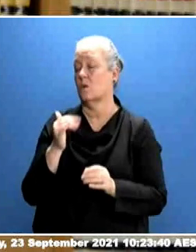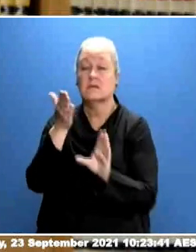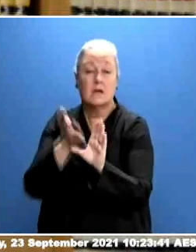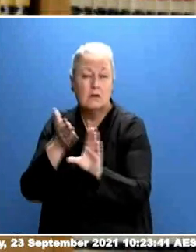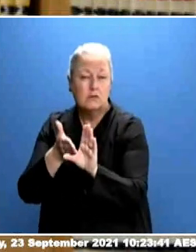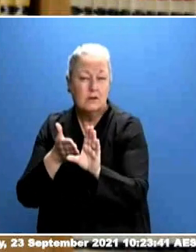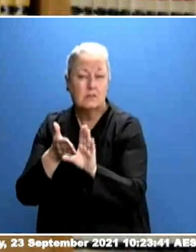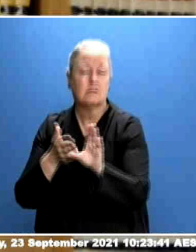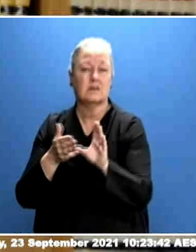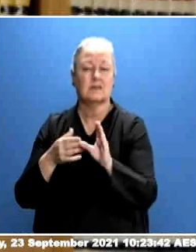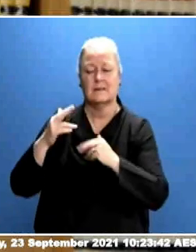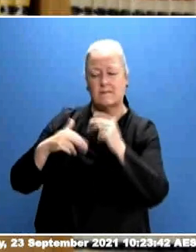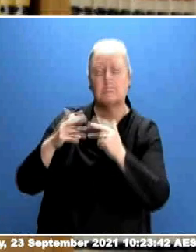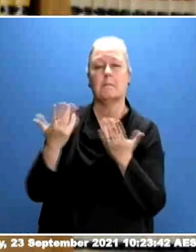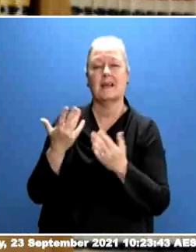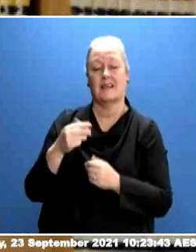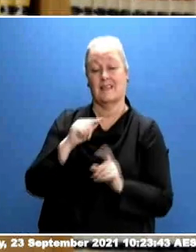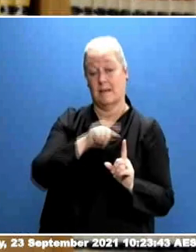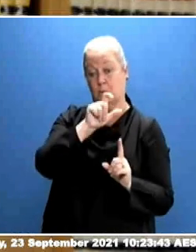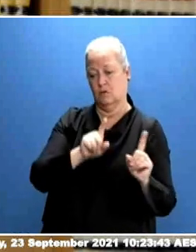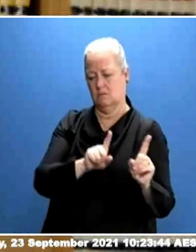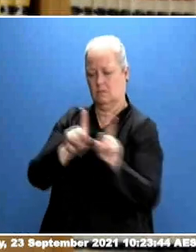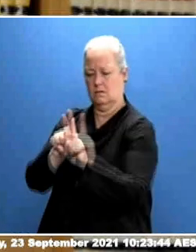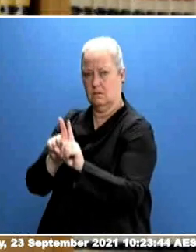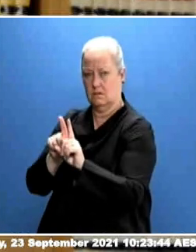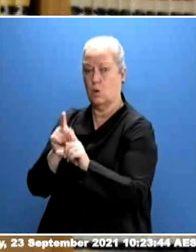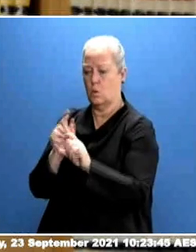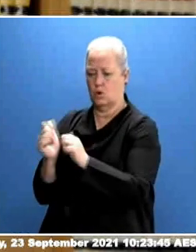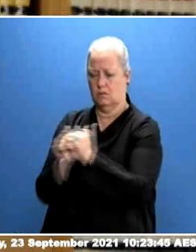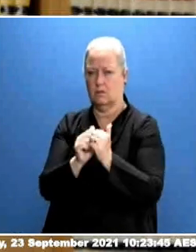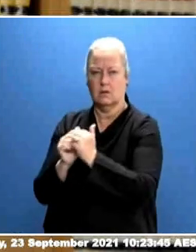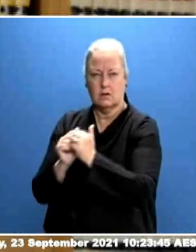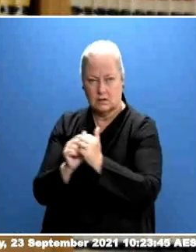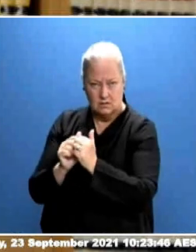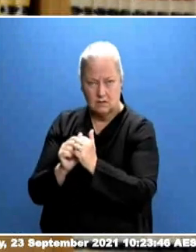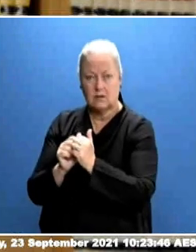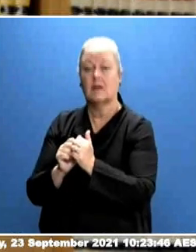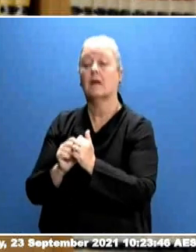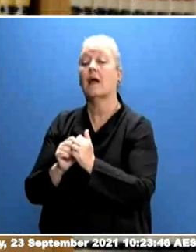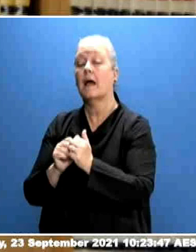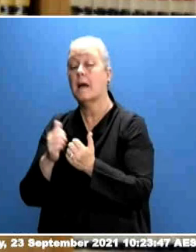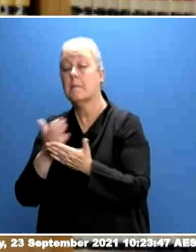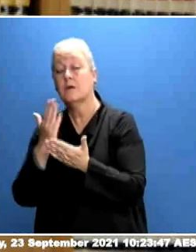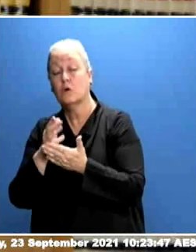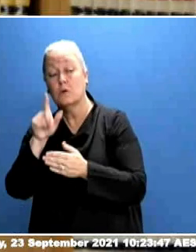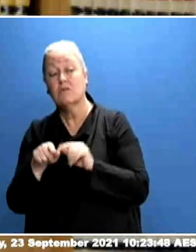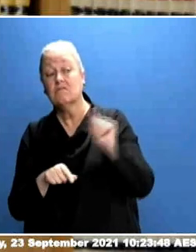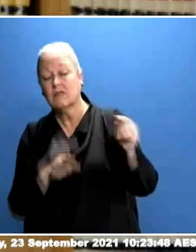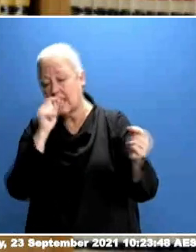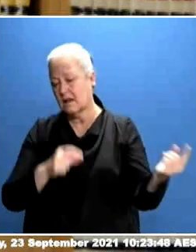then the Centre works with that case manager to identify an external practitioner who can come into the Centre during the child's stay